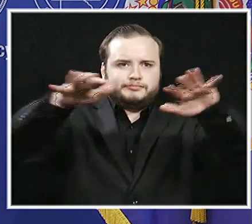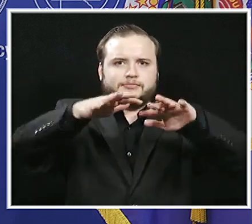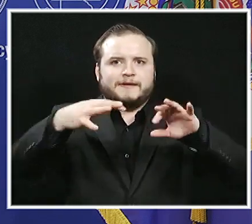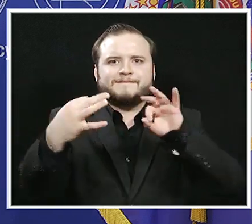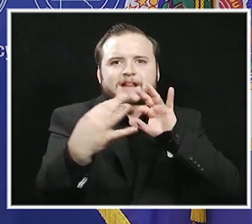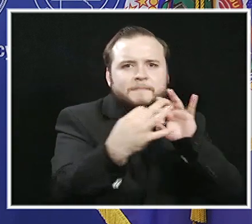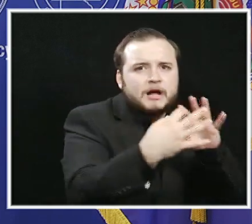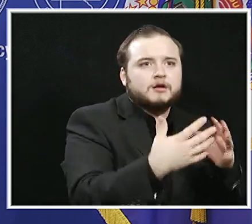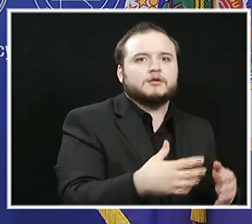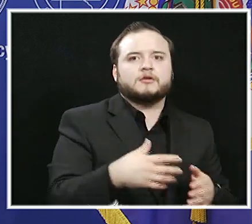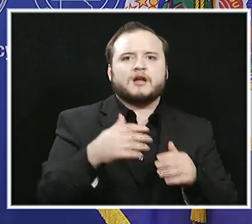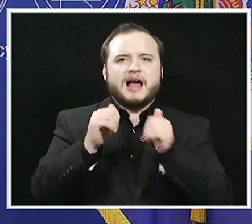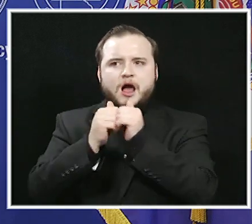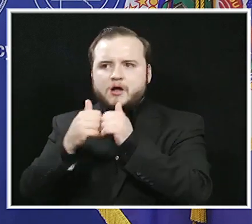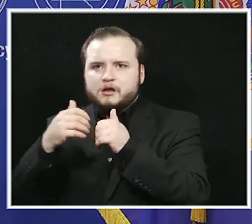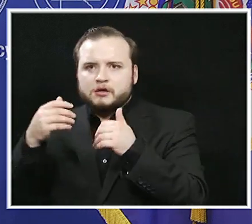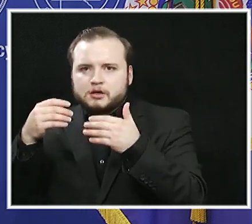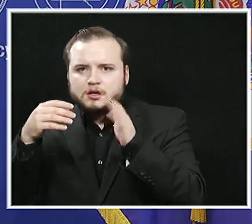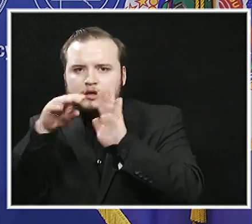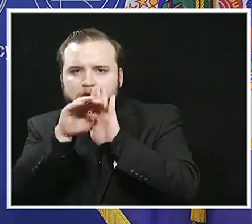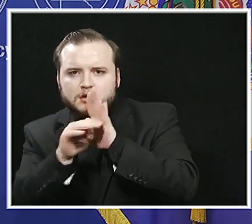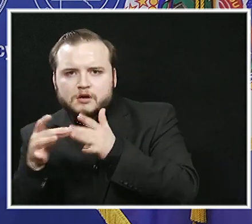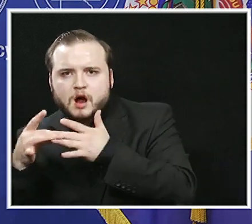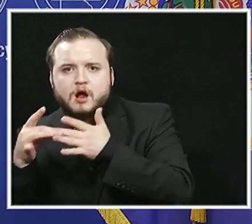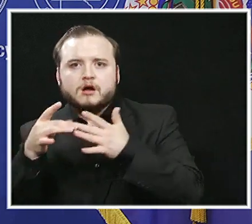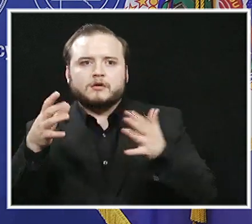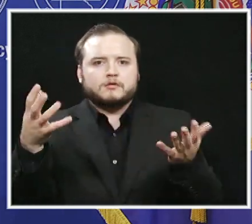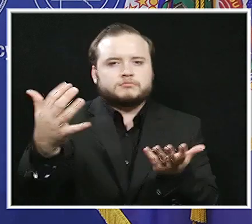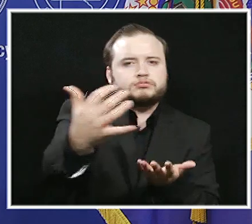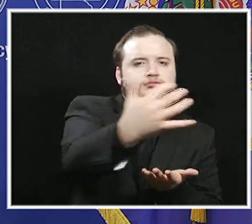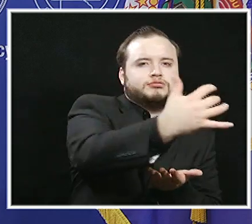the small retailers to business owners to all of the community organizations we've been discussing this